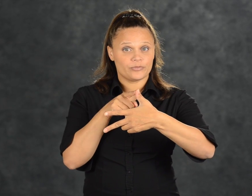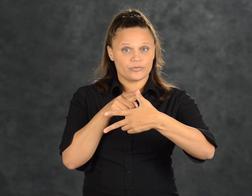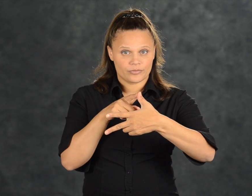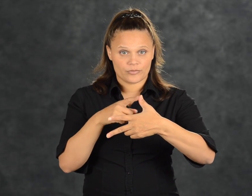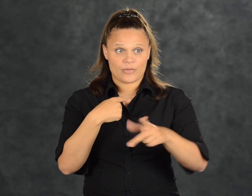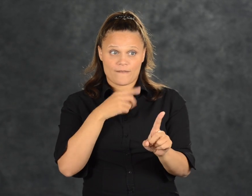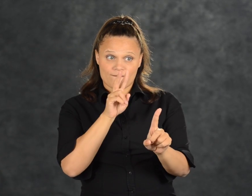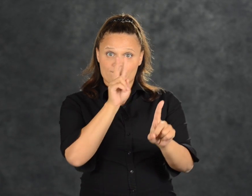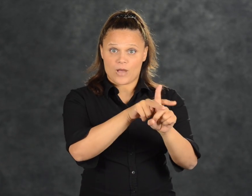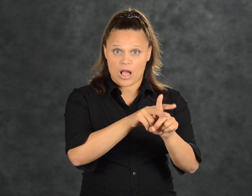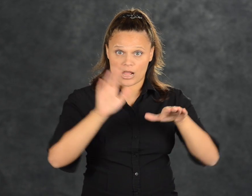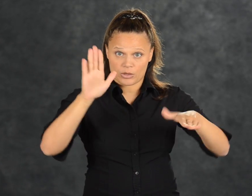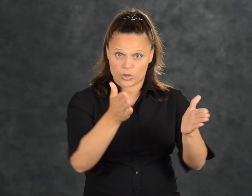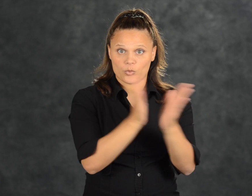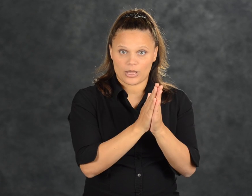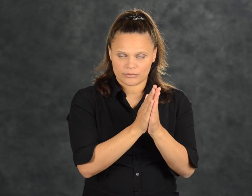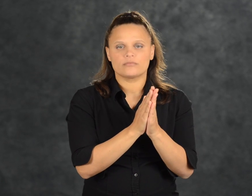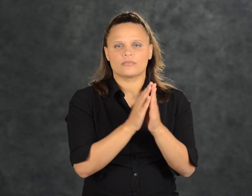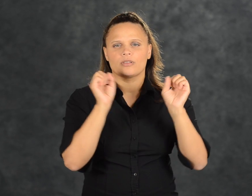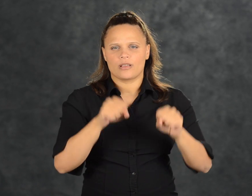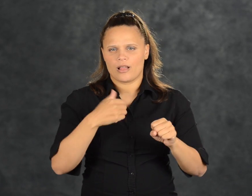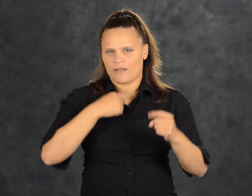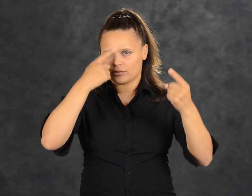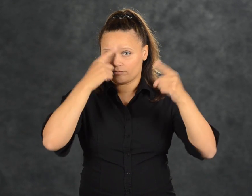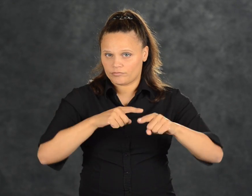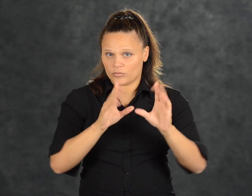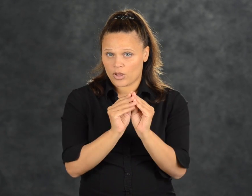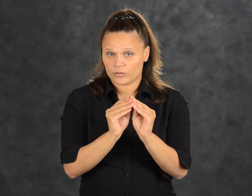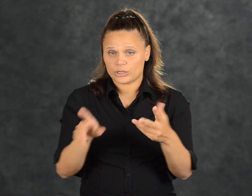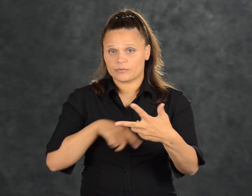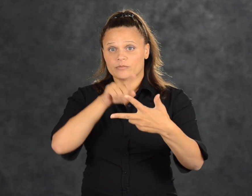(1) it is only available after one side has filed a Hearing Request